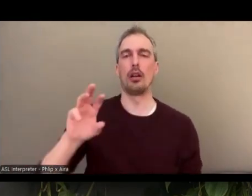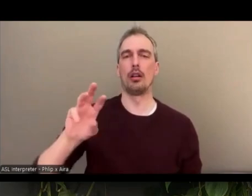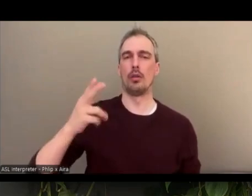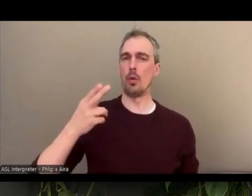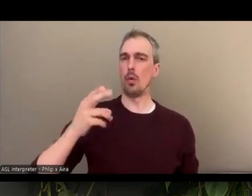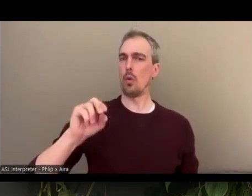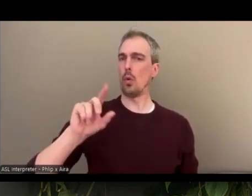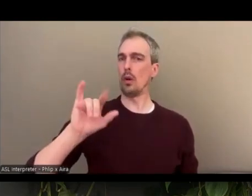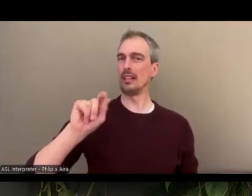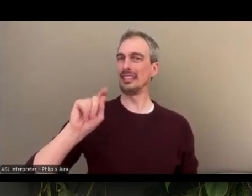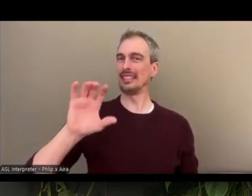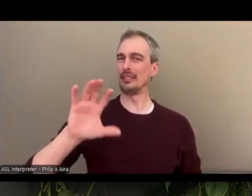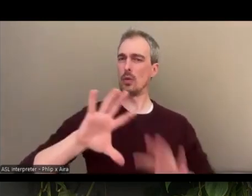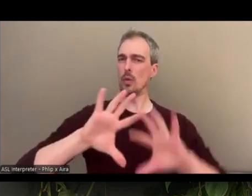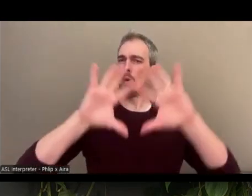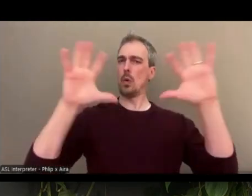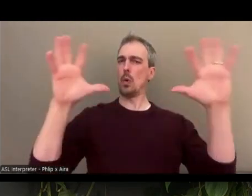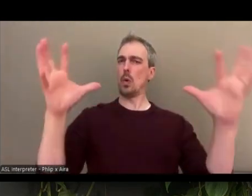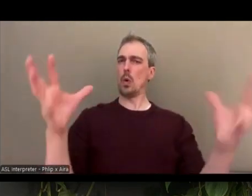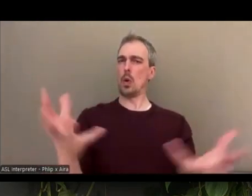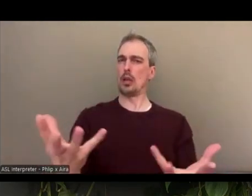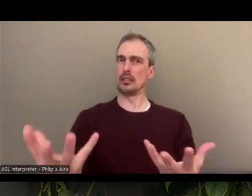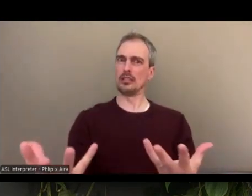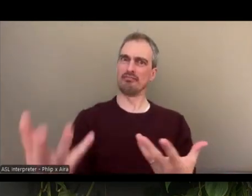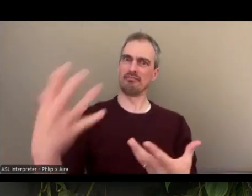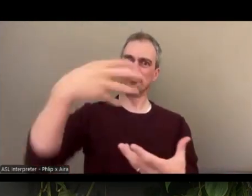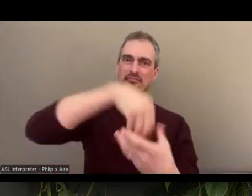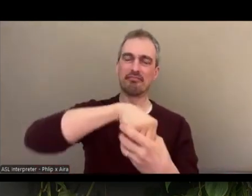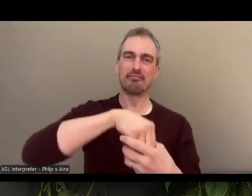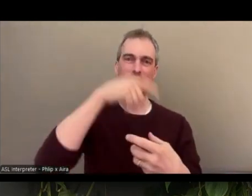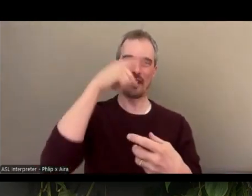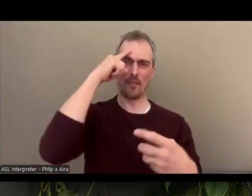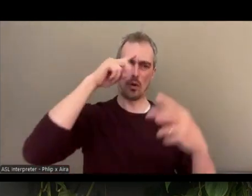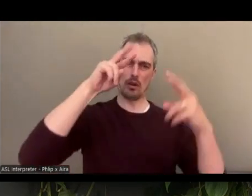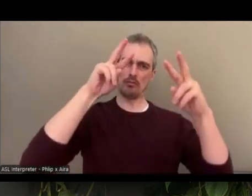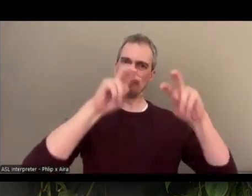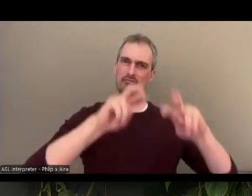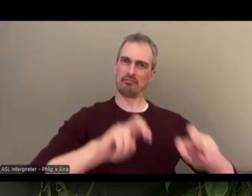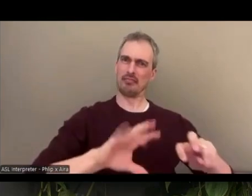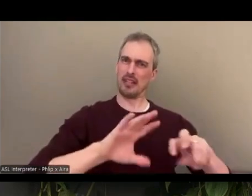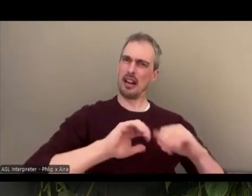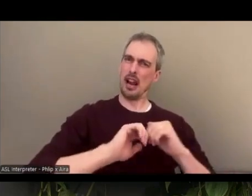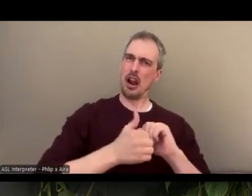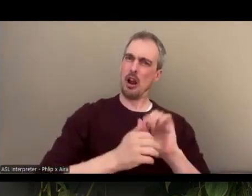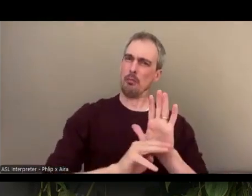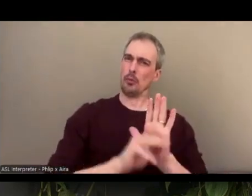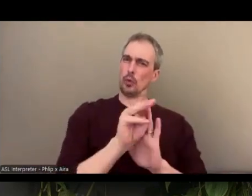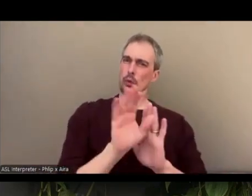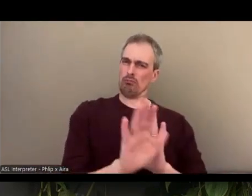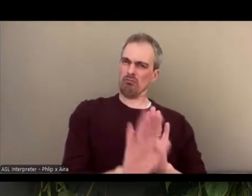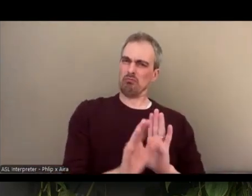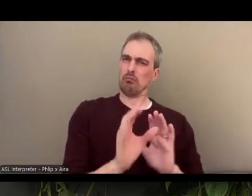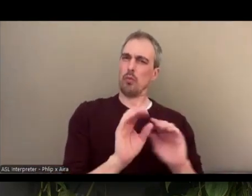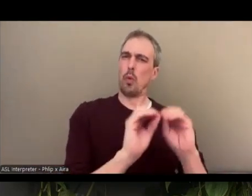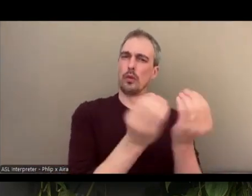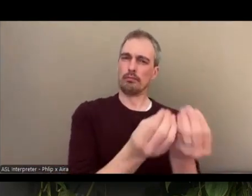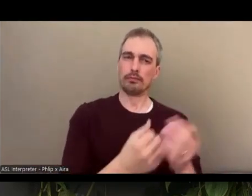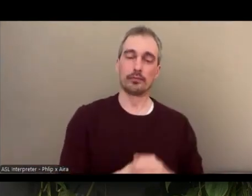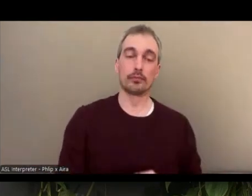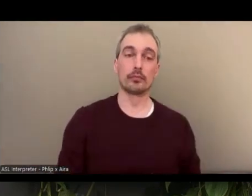assess the maturity of the organization. So in my analysis, kind of looking at the model, the proof points